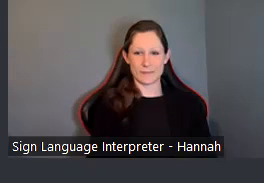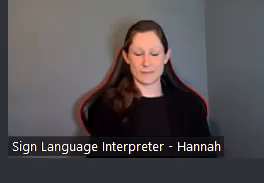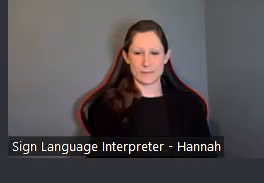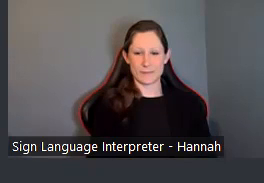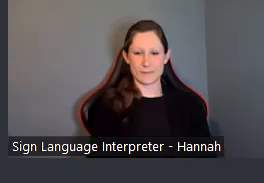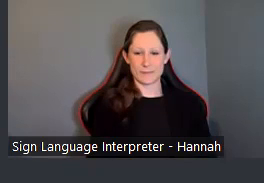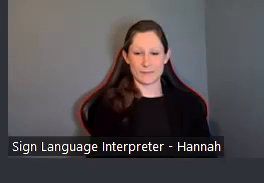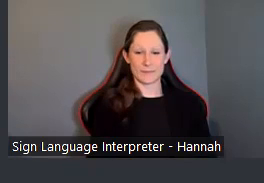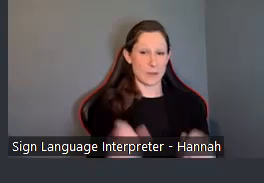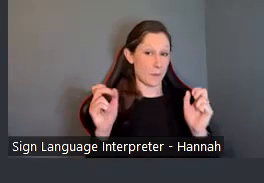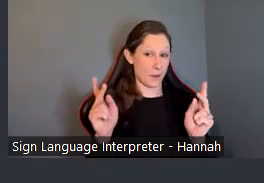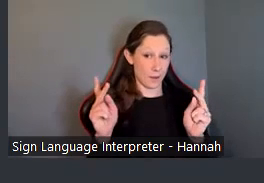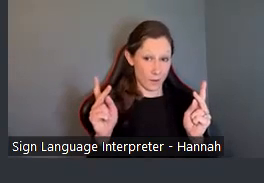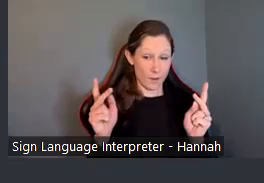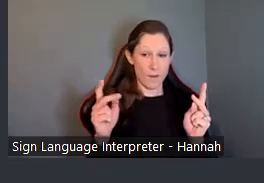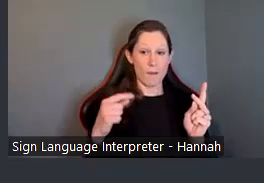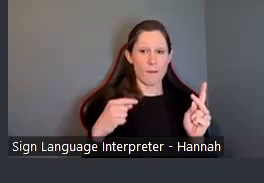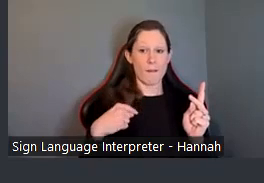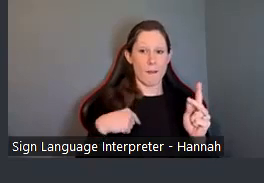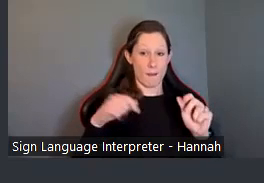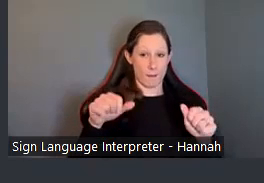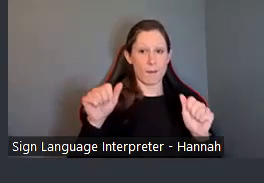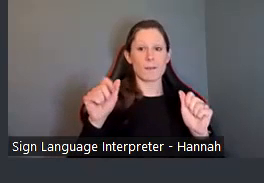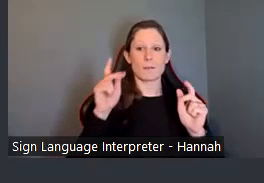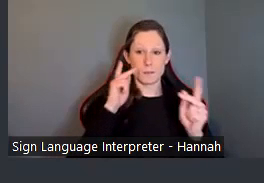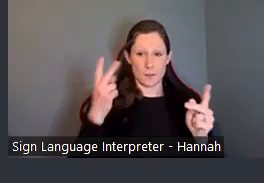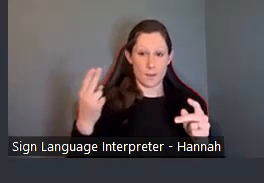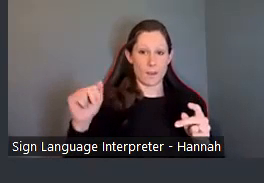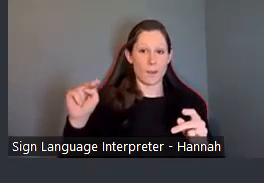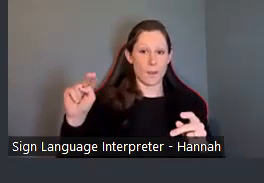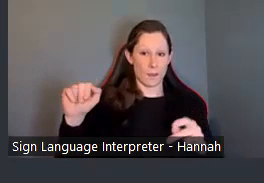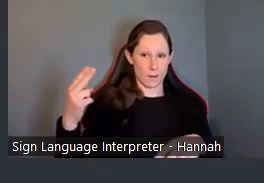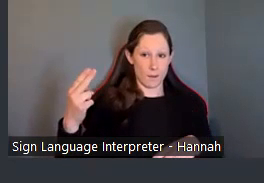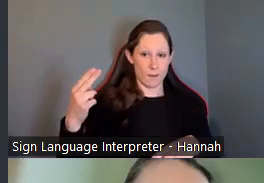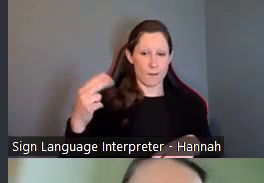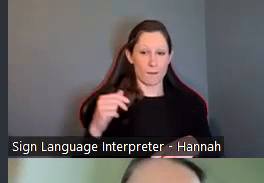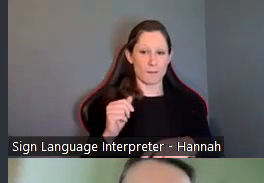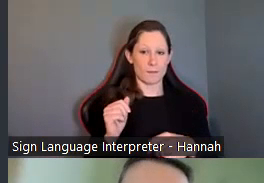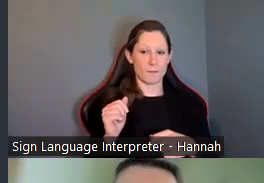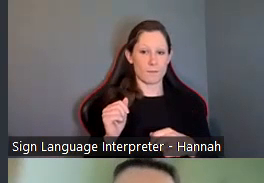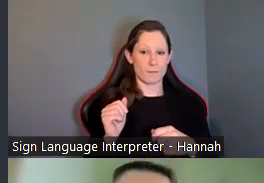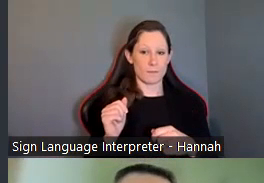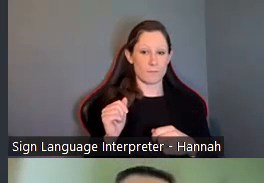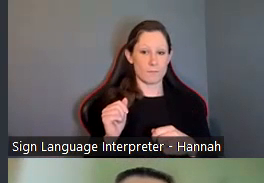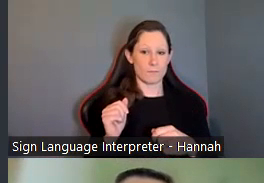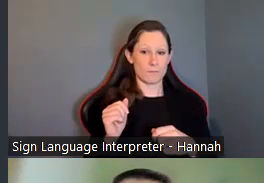Magan: Now, I have Hannah -- I have everybody.